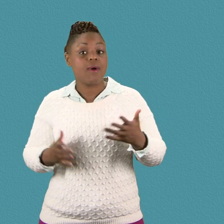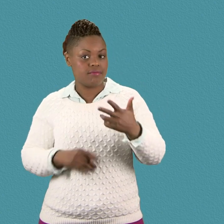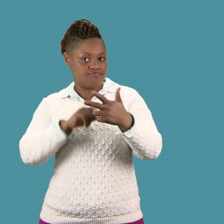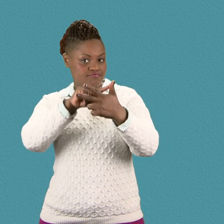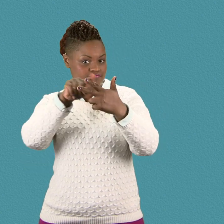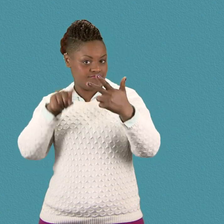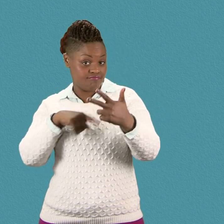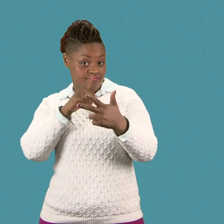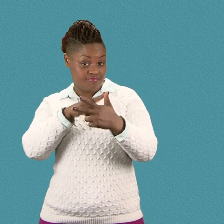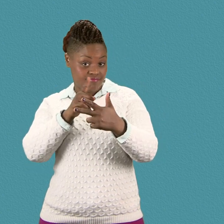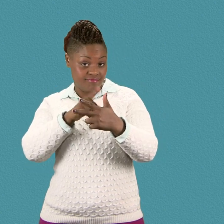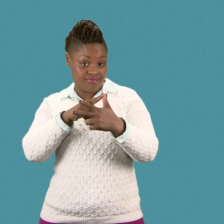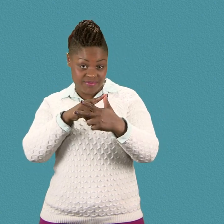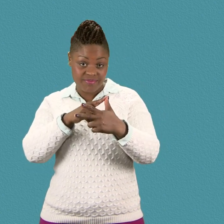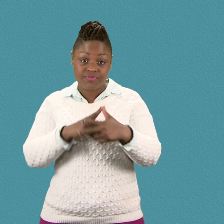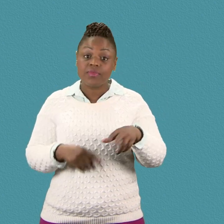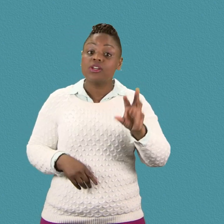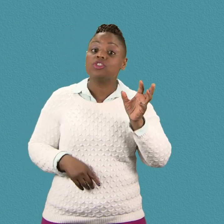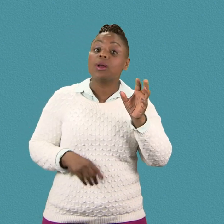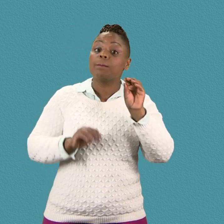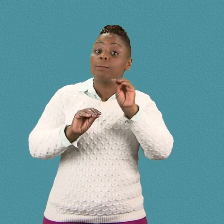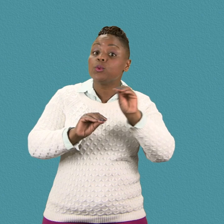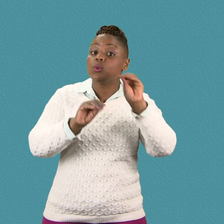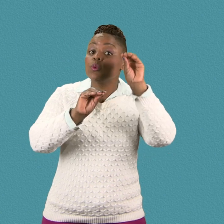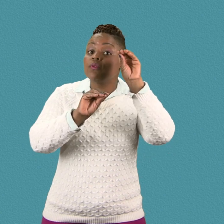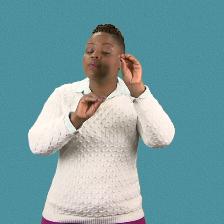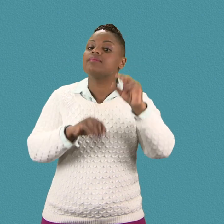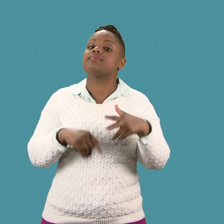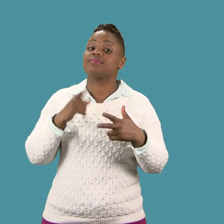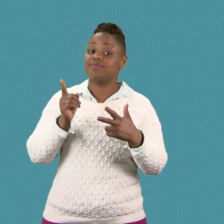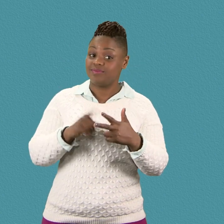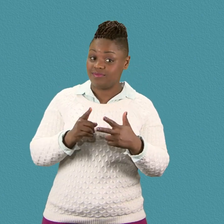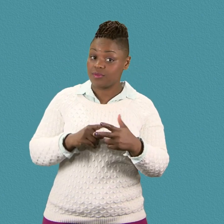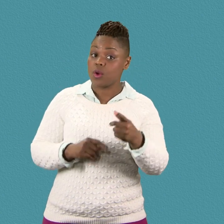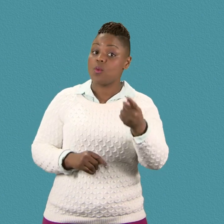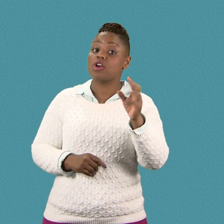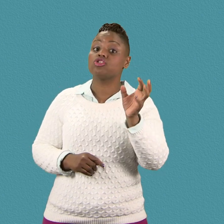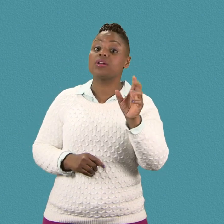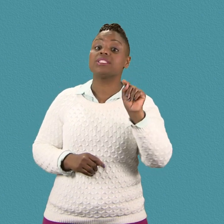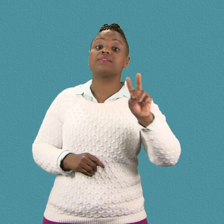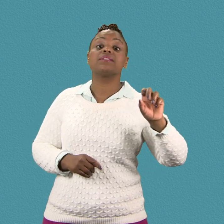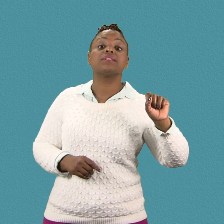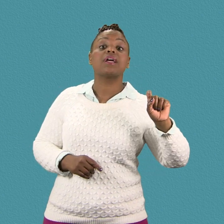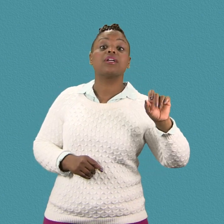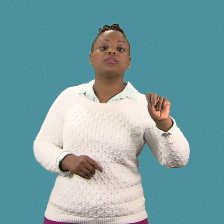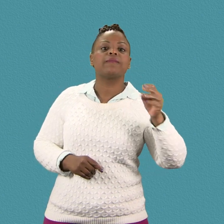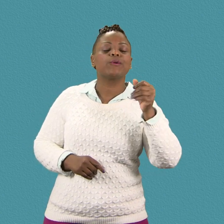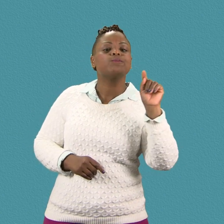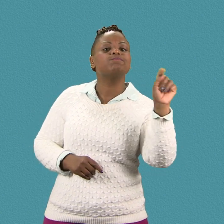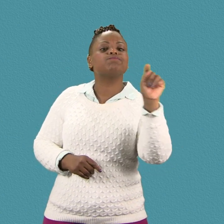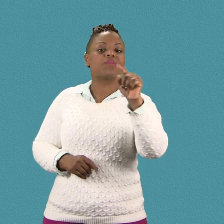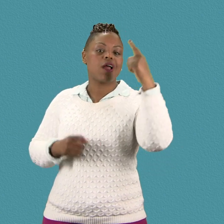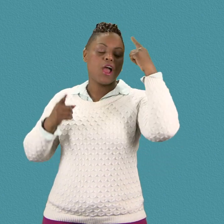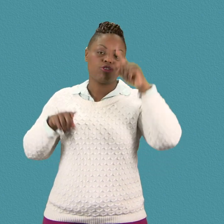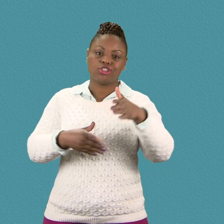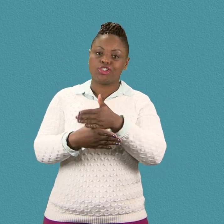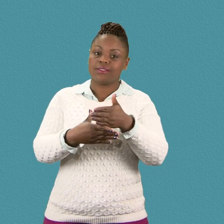these new wireless services. This means that some broadcast television stations will change their channels, or share